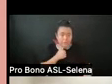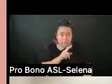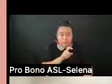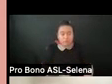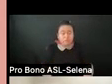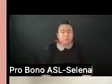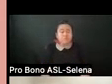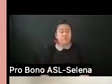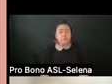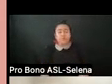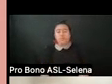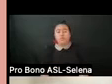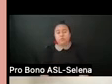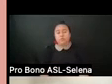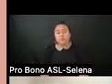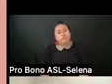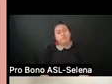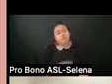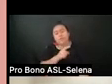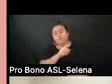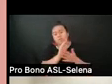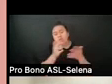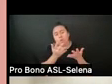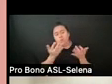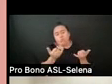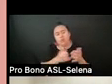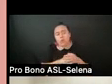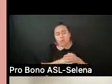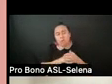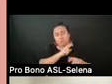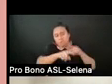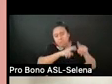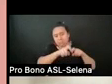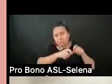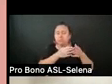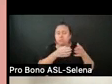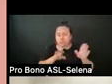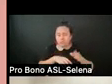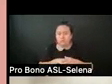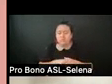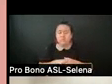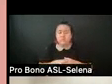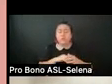What are you film, things like that. It is also an opportunity to address any questions that came up in your proposal.